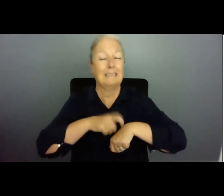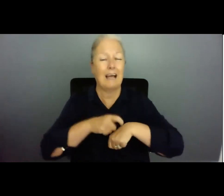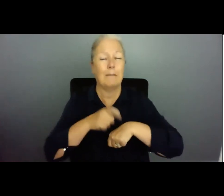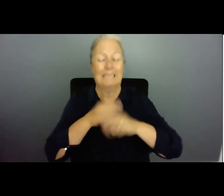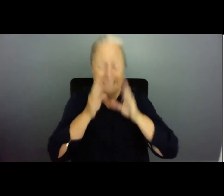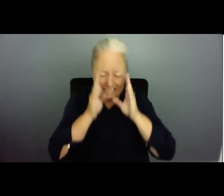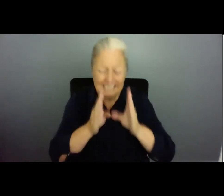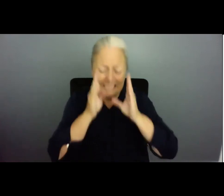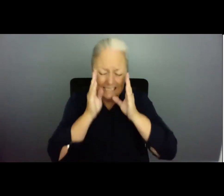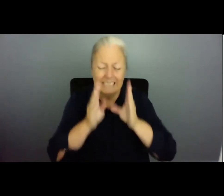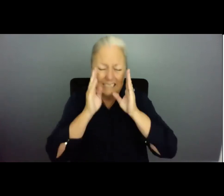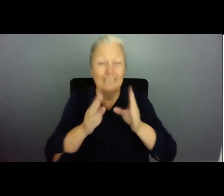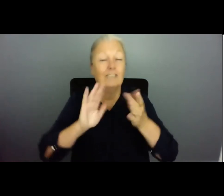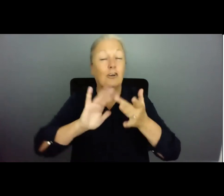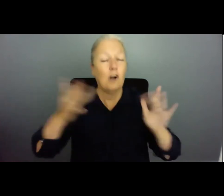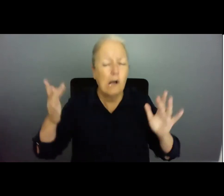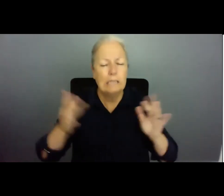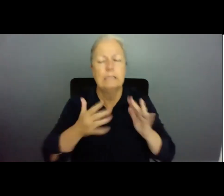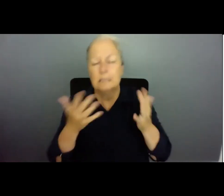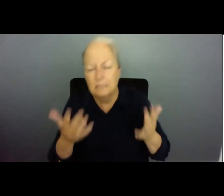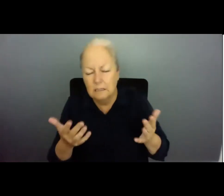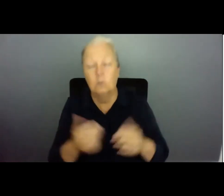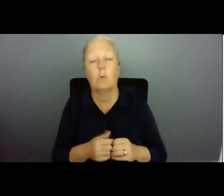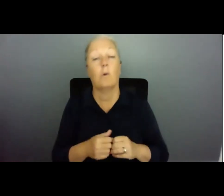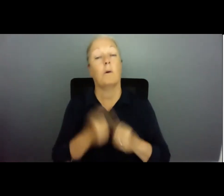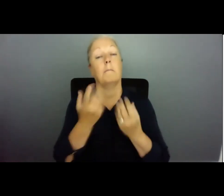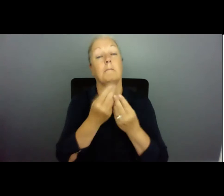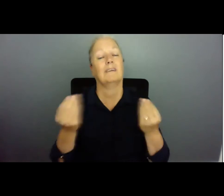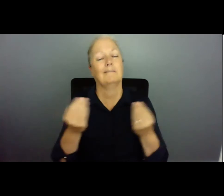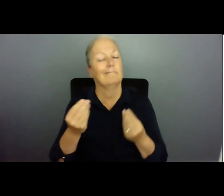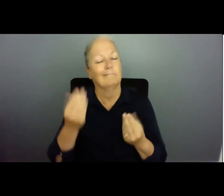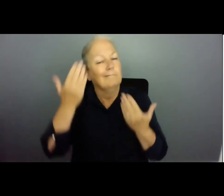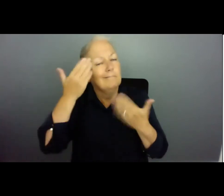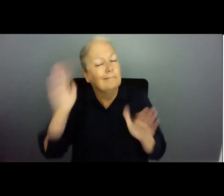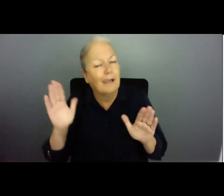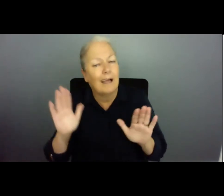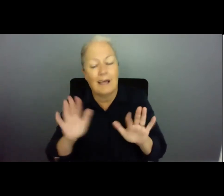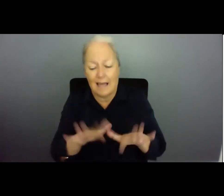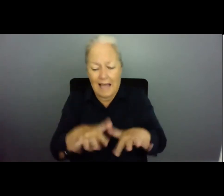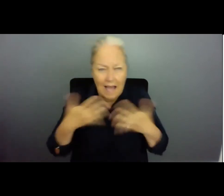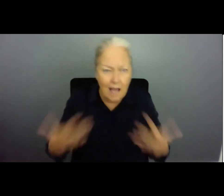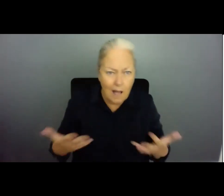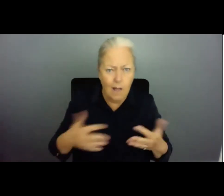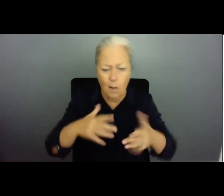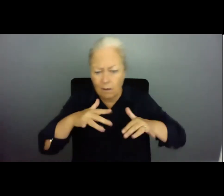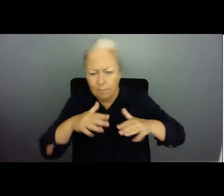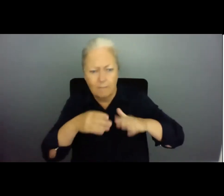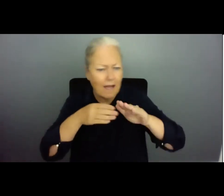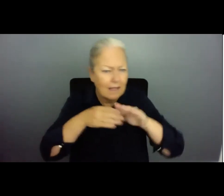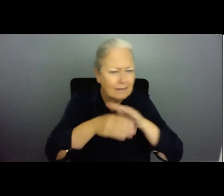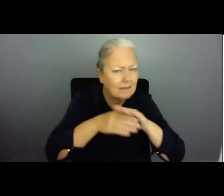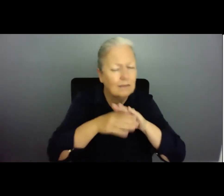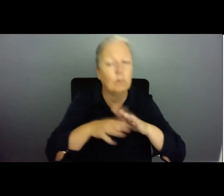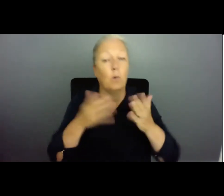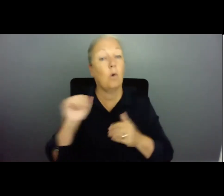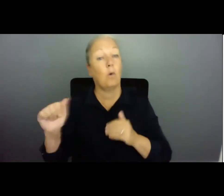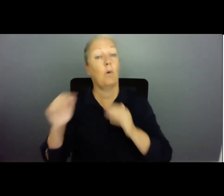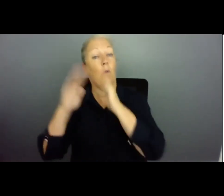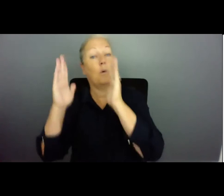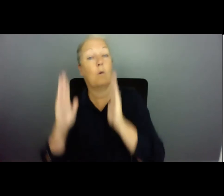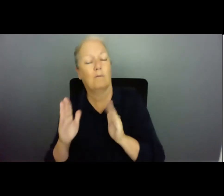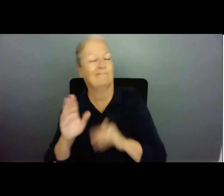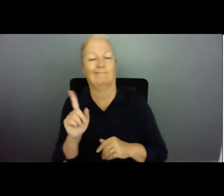know how to access online or don't have a digital devices at home it also affects their social and